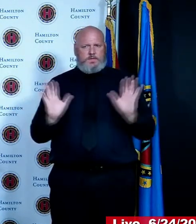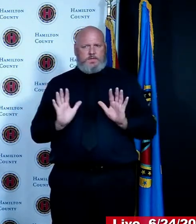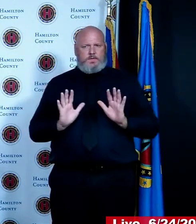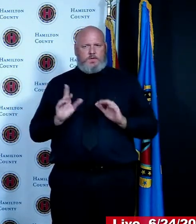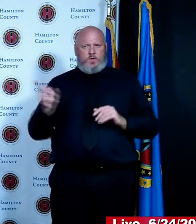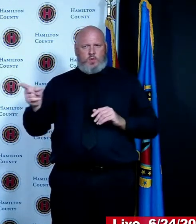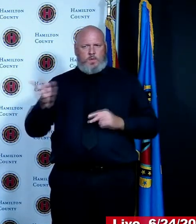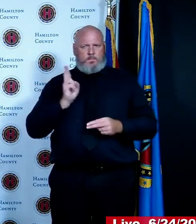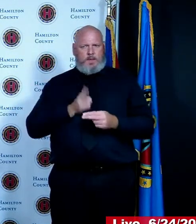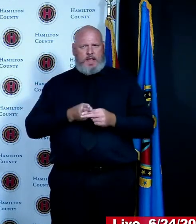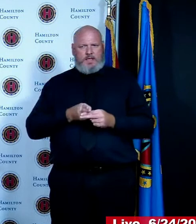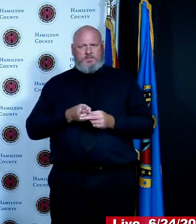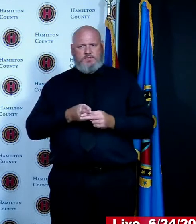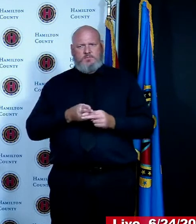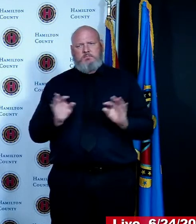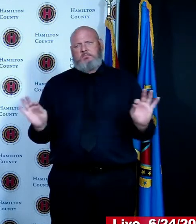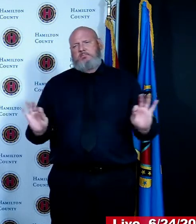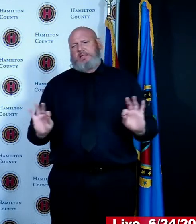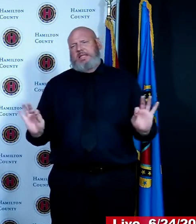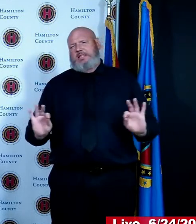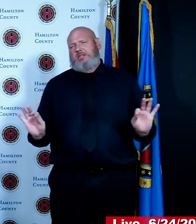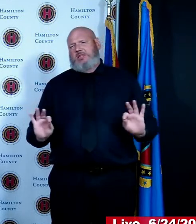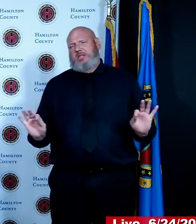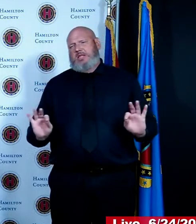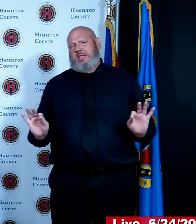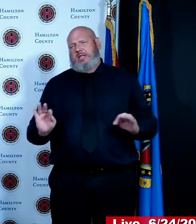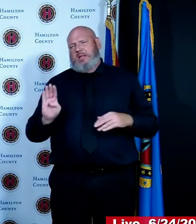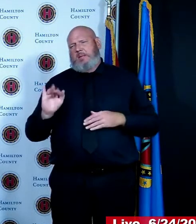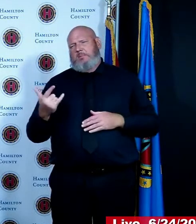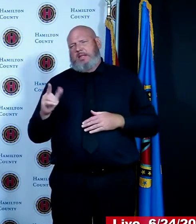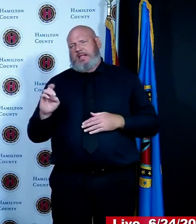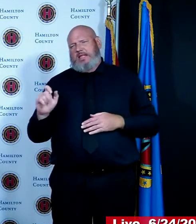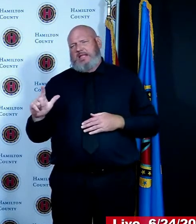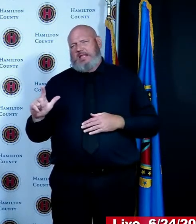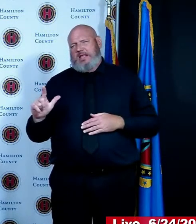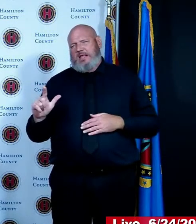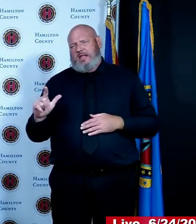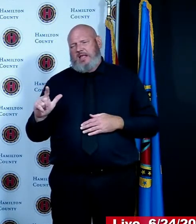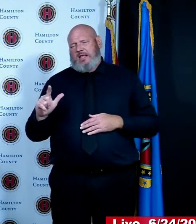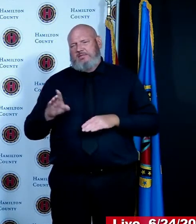in cases well of course there's a big spike in cases you're increasing